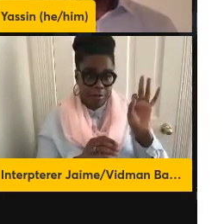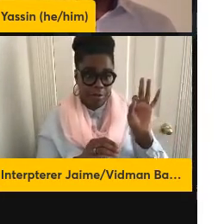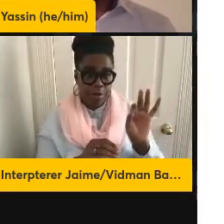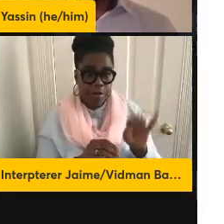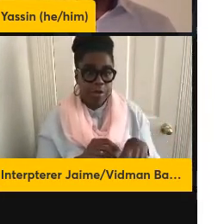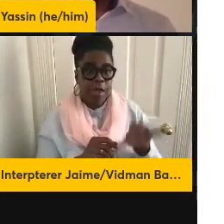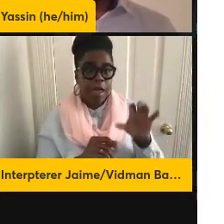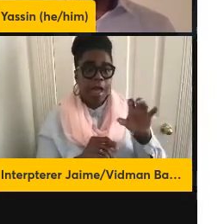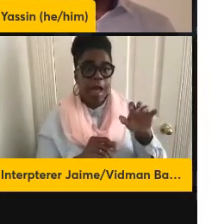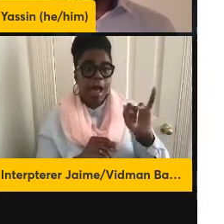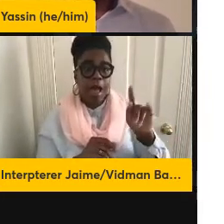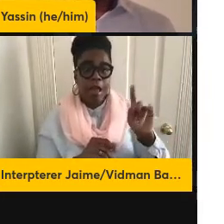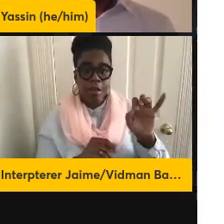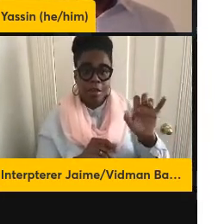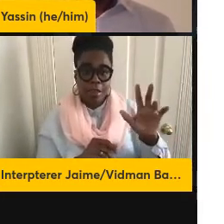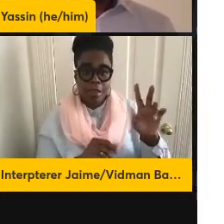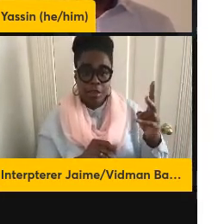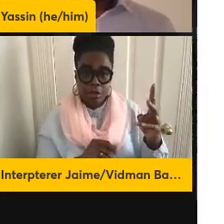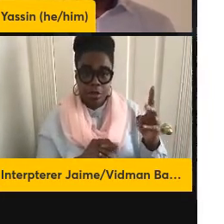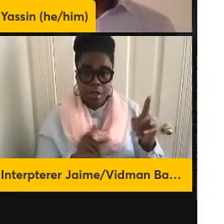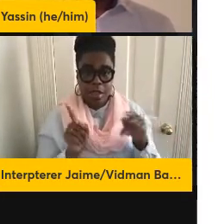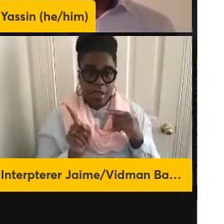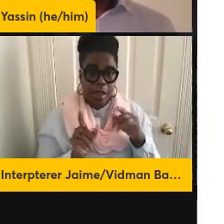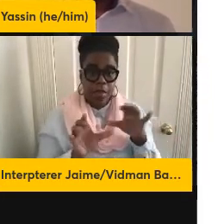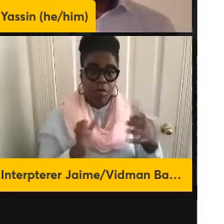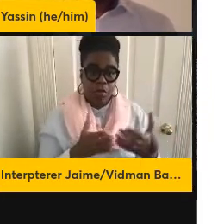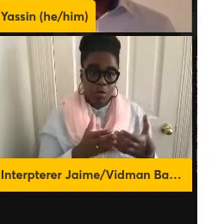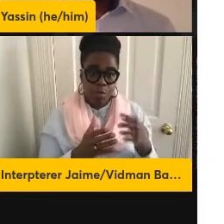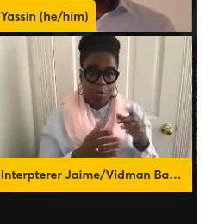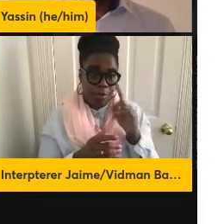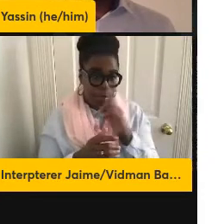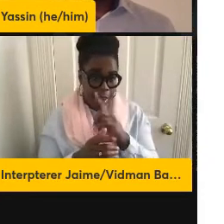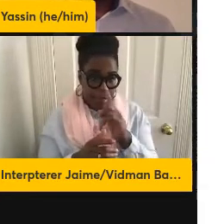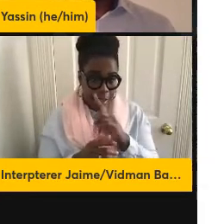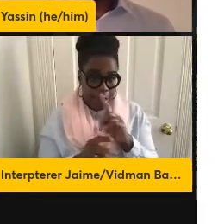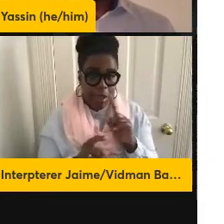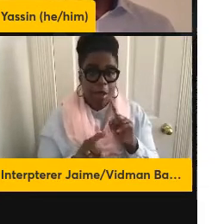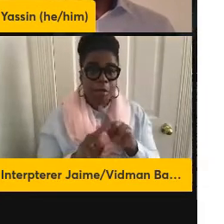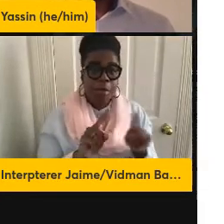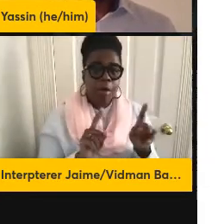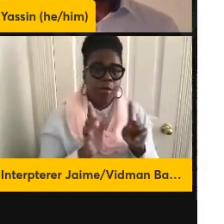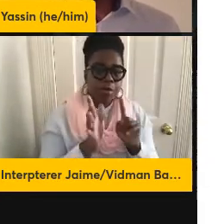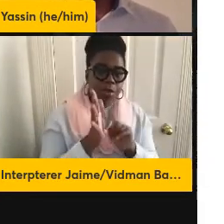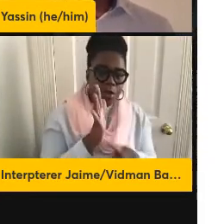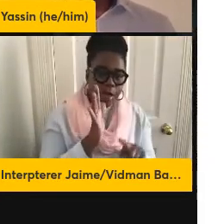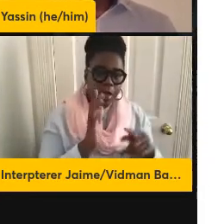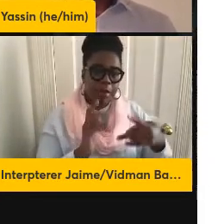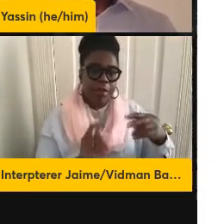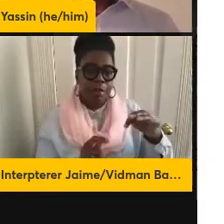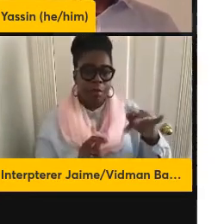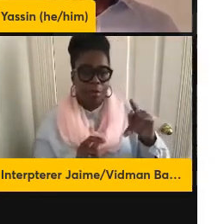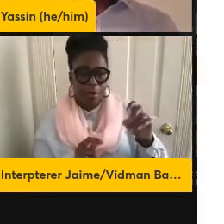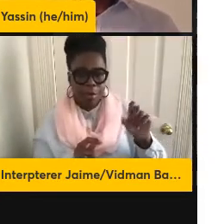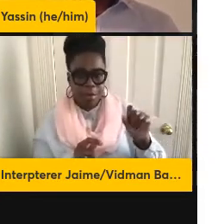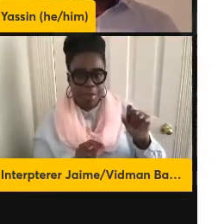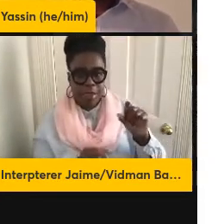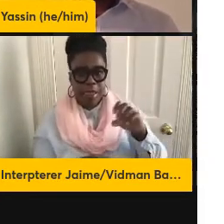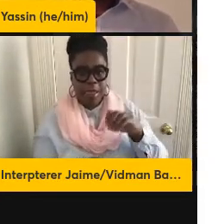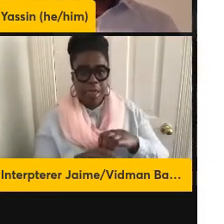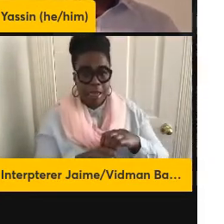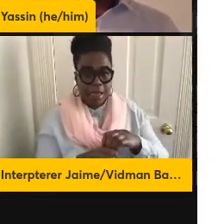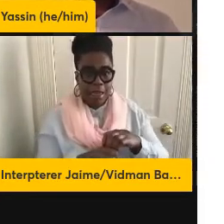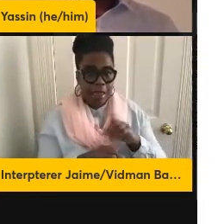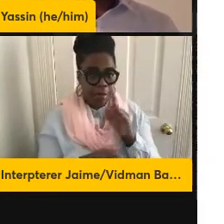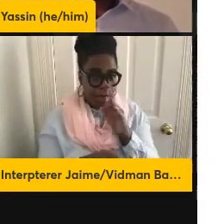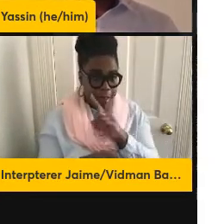population in these mice. However, when we when we also check the pancreas of NSG mice, which lack signaling through the